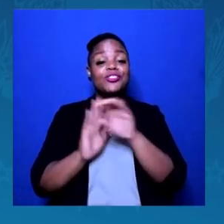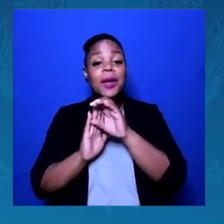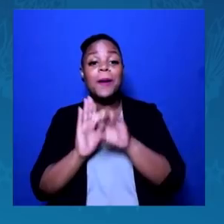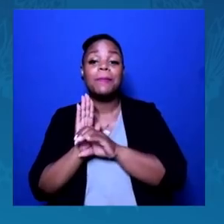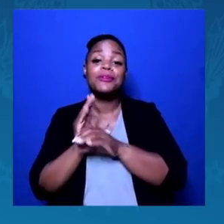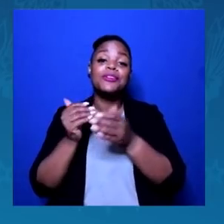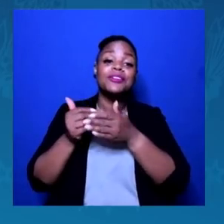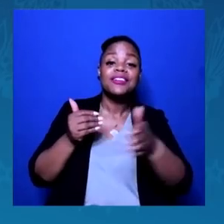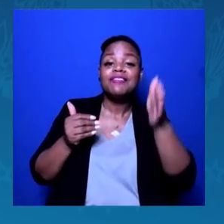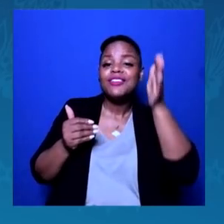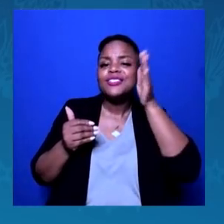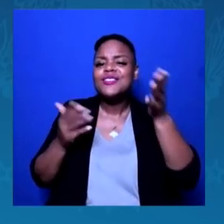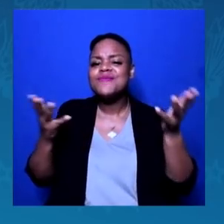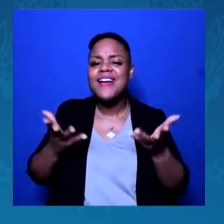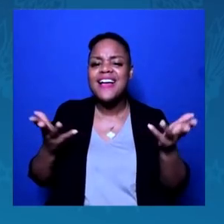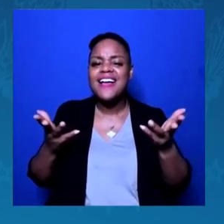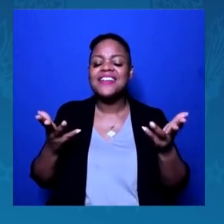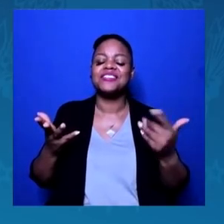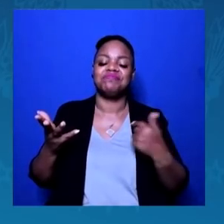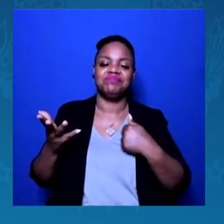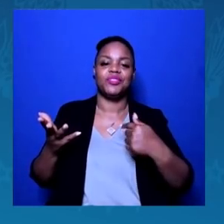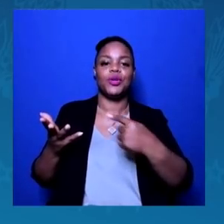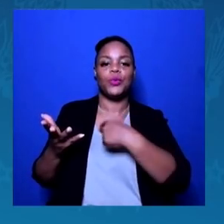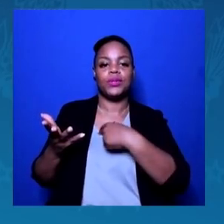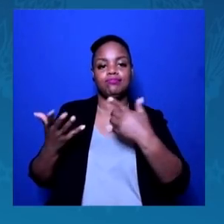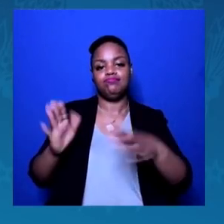to establish the United States embassy here in Hanoi.